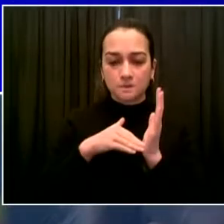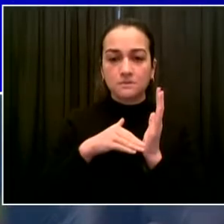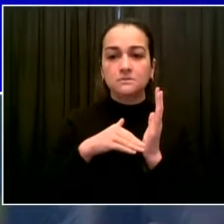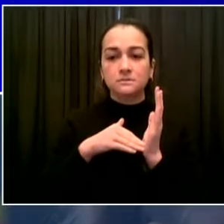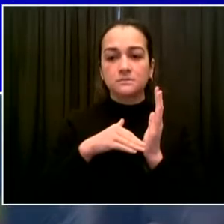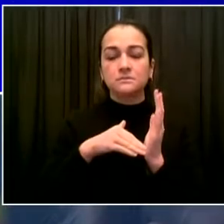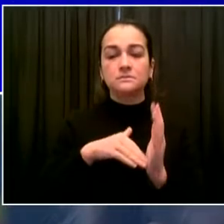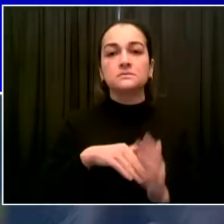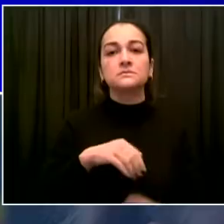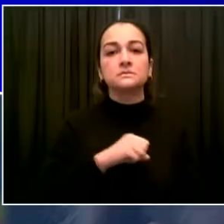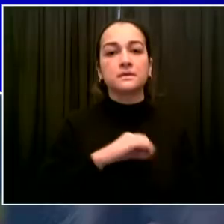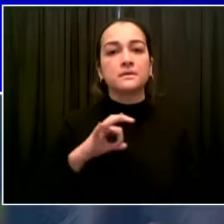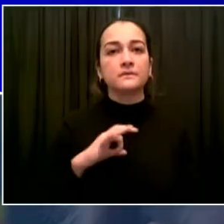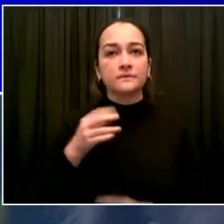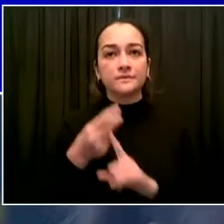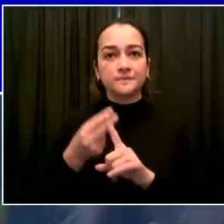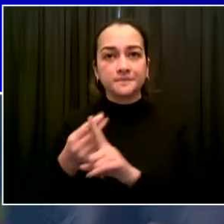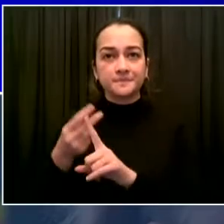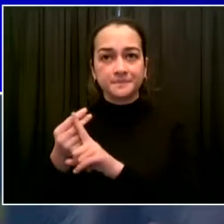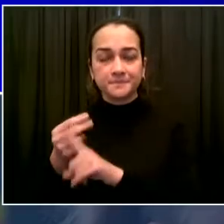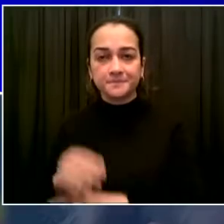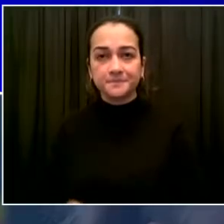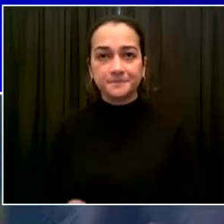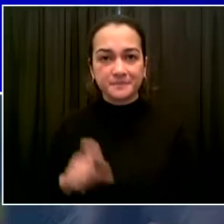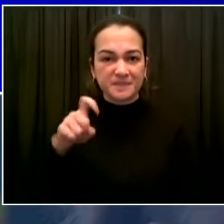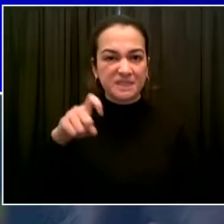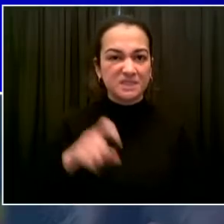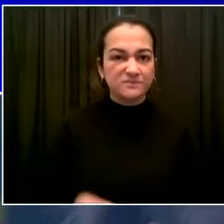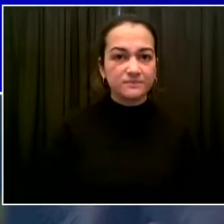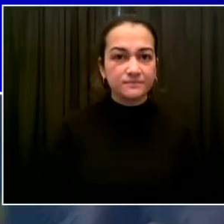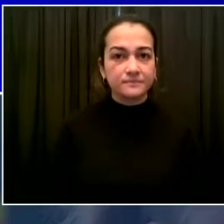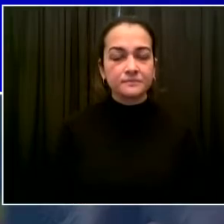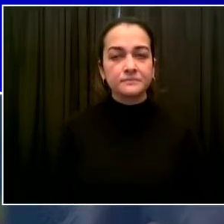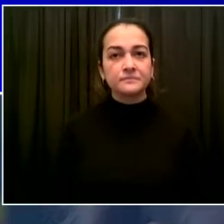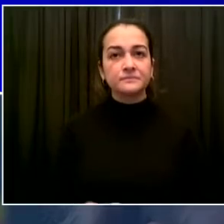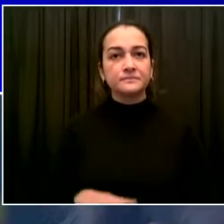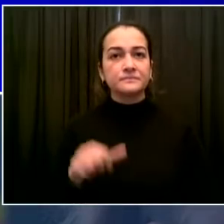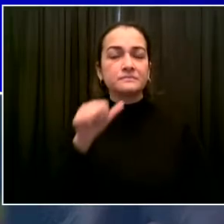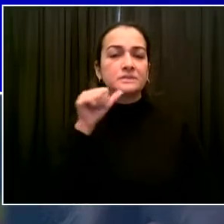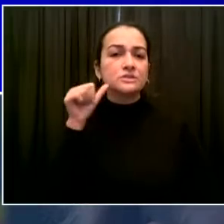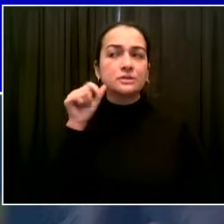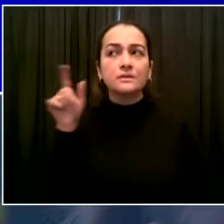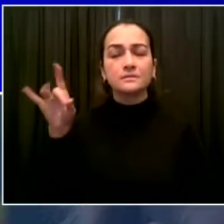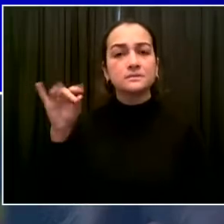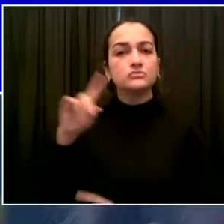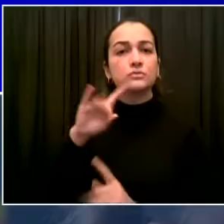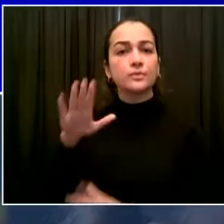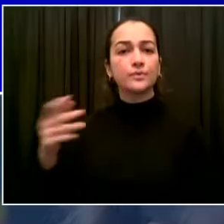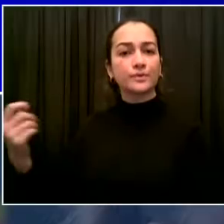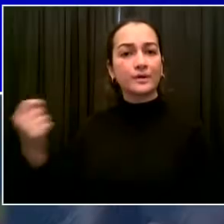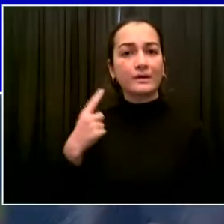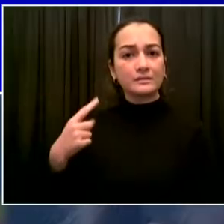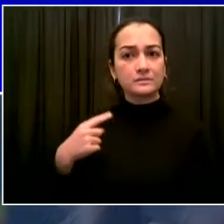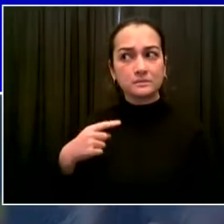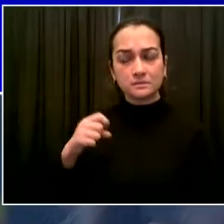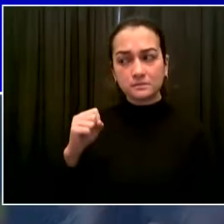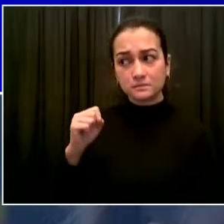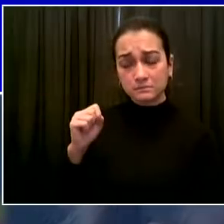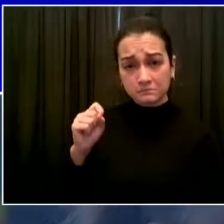CHILDCARE WE ABSOLUTELY. YES. IT IS REALLY IMPORTANT FOR KSID WHO ARE IN CHILD CARE